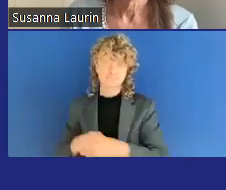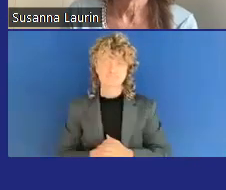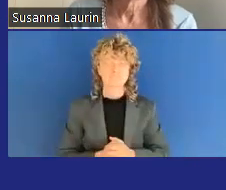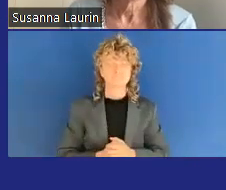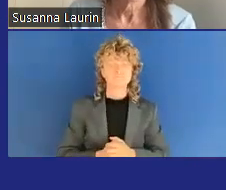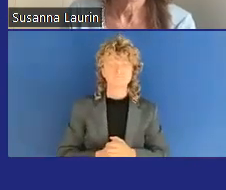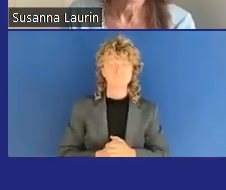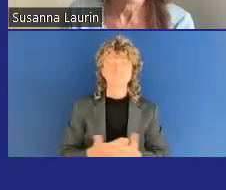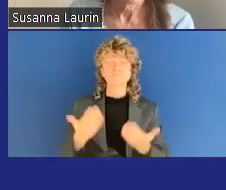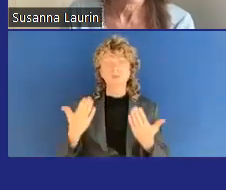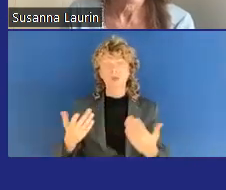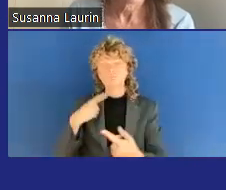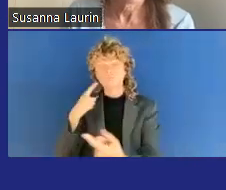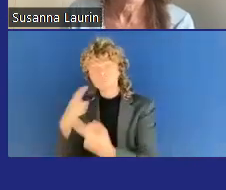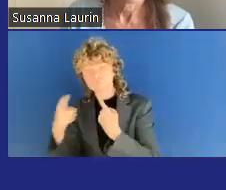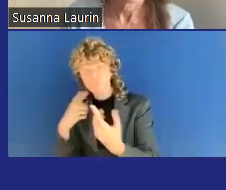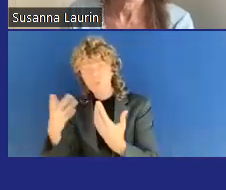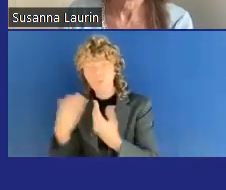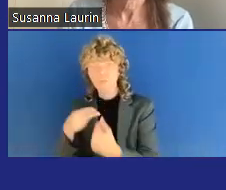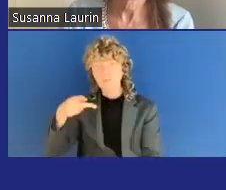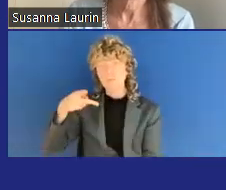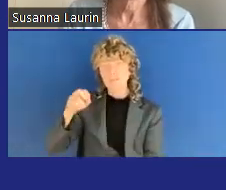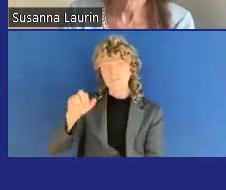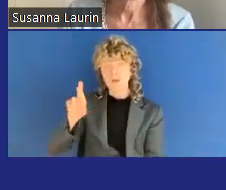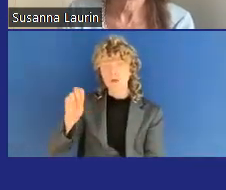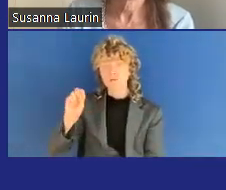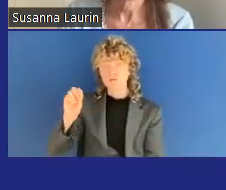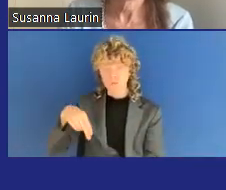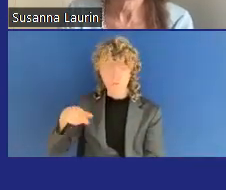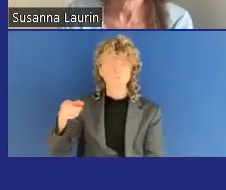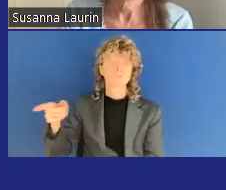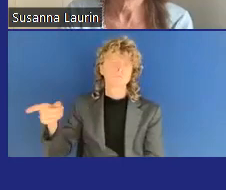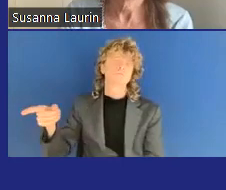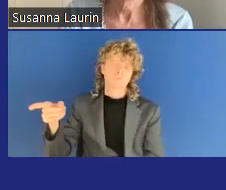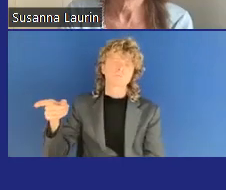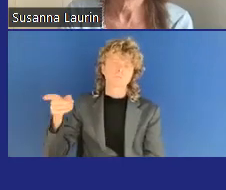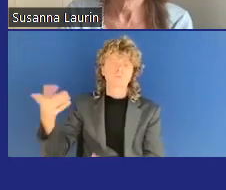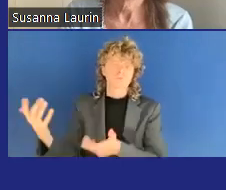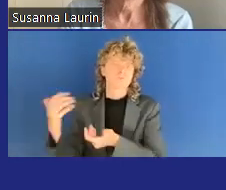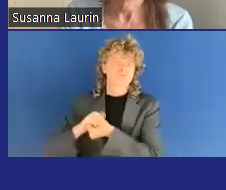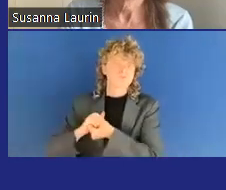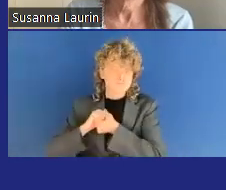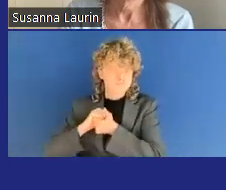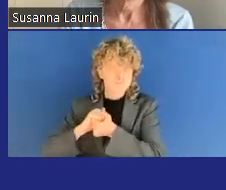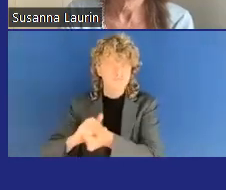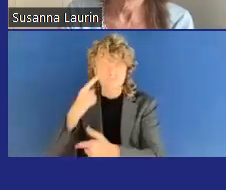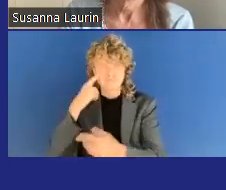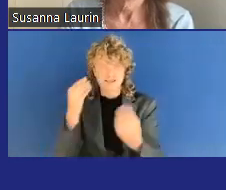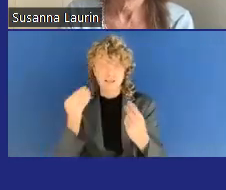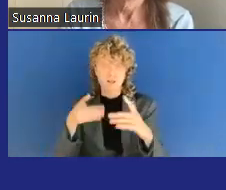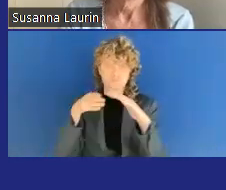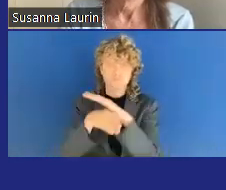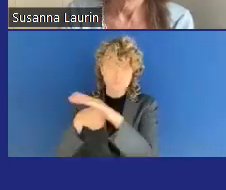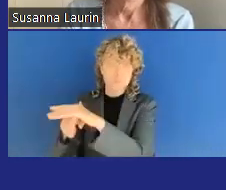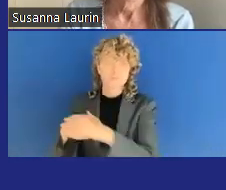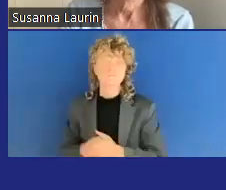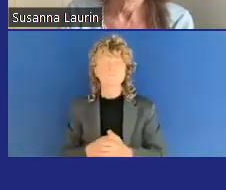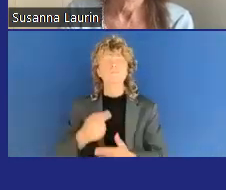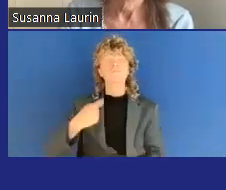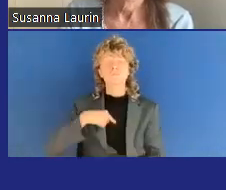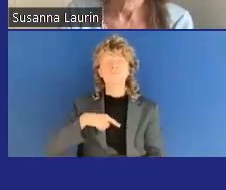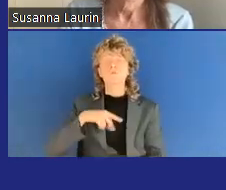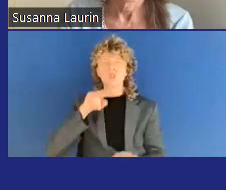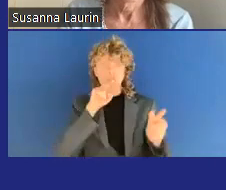closely at. We are under contract. So we will go into an environment which we know is not fully accessible. So we make accommodations, and we ensure that